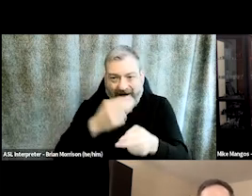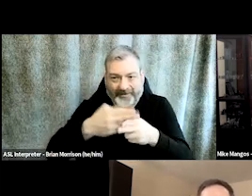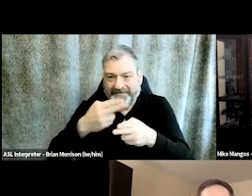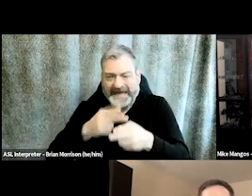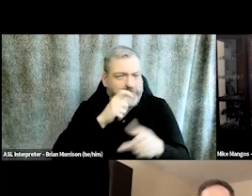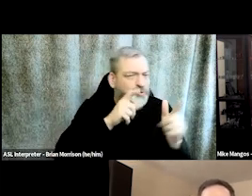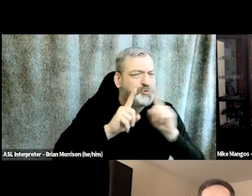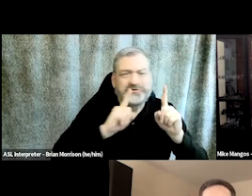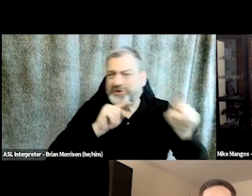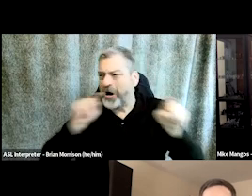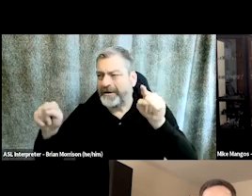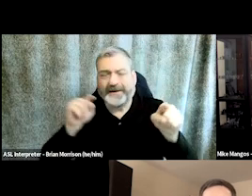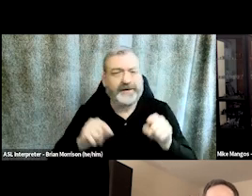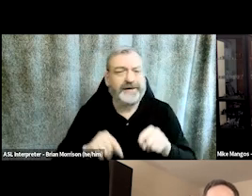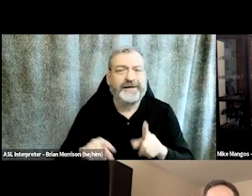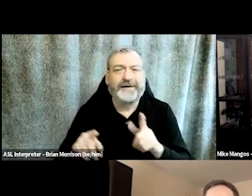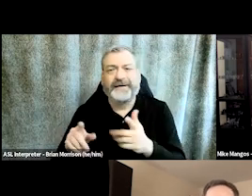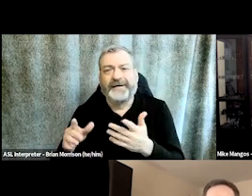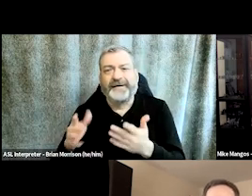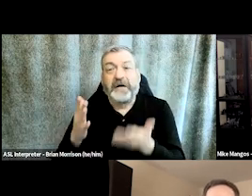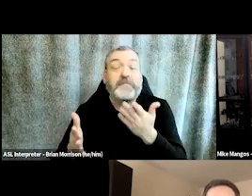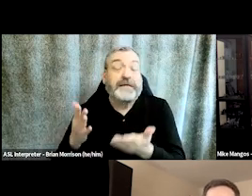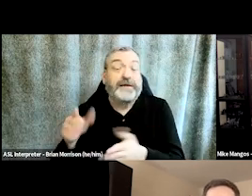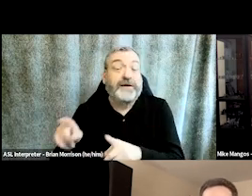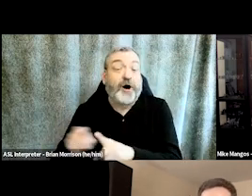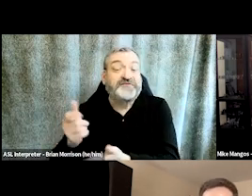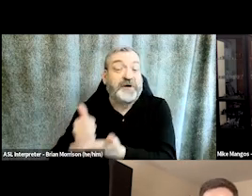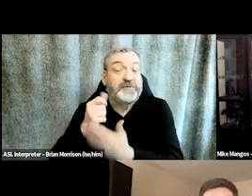of something that's happening kind of off screen that you're about to find out,